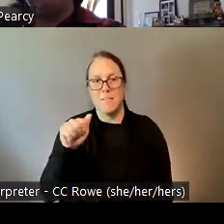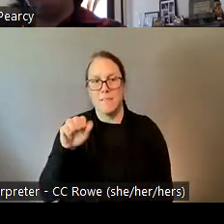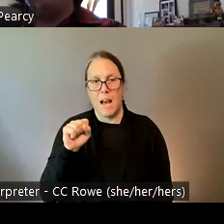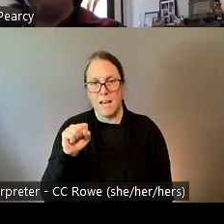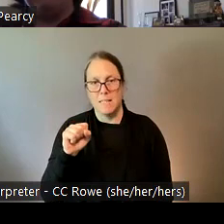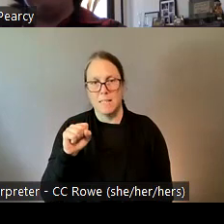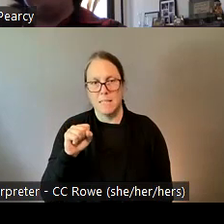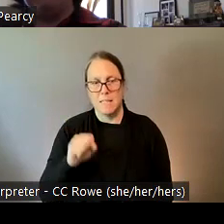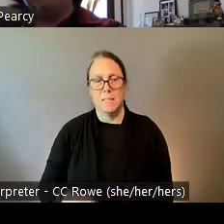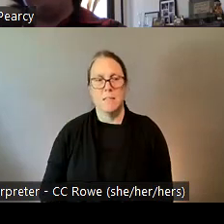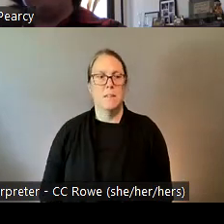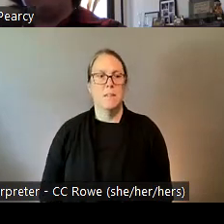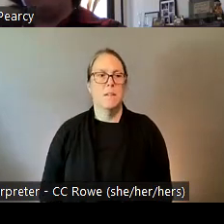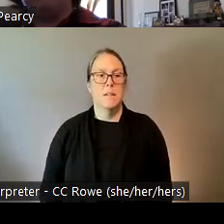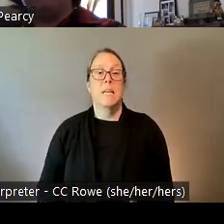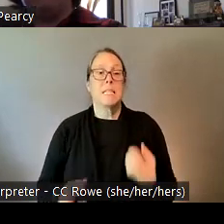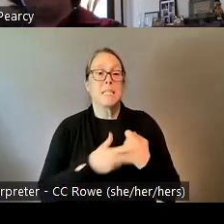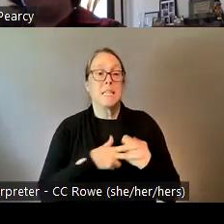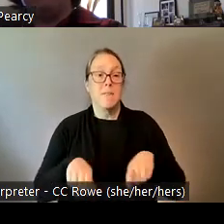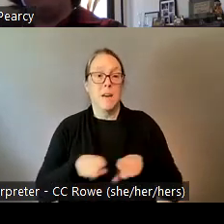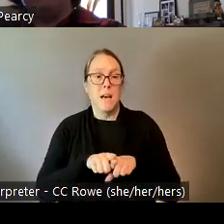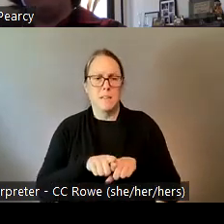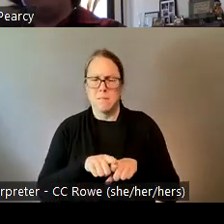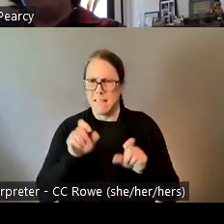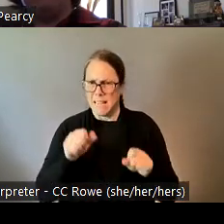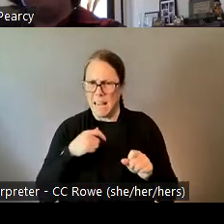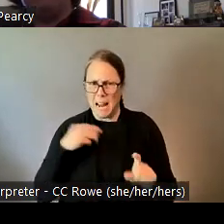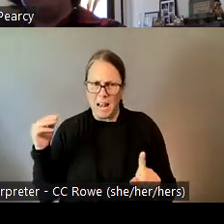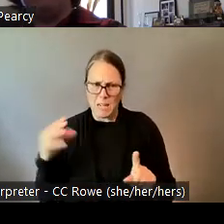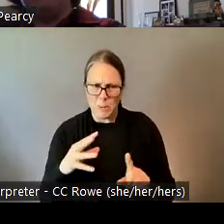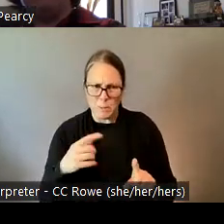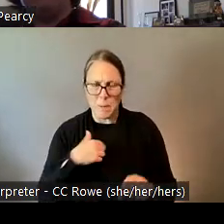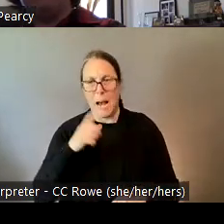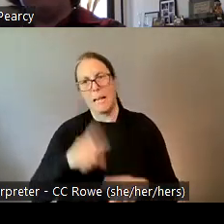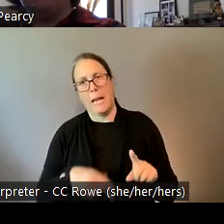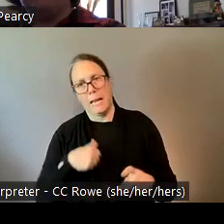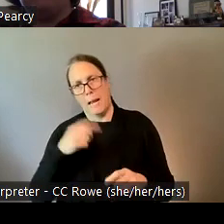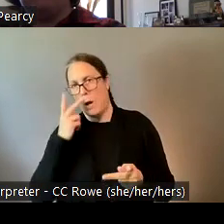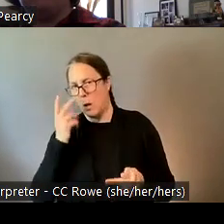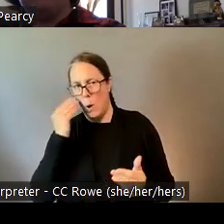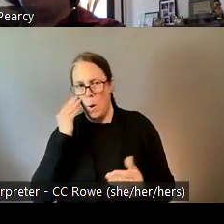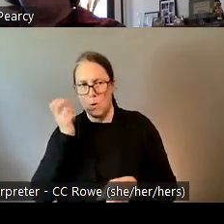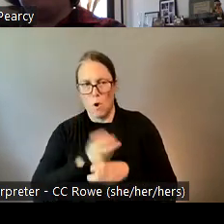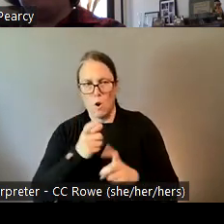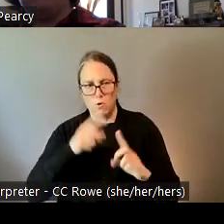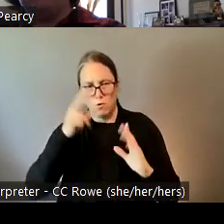So we have a save as menu. Can I zoom this in? I cannot, I am very sorry. I know it's harder to see these things when they're screen shared.